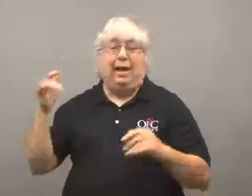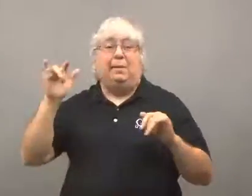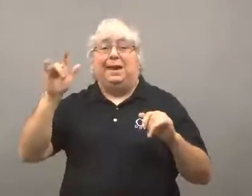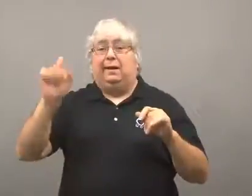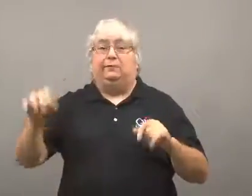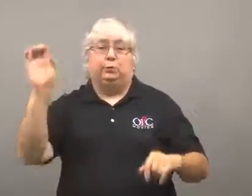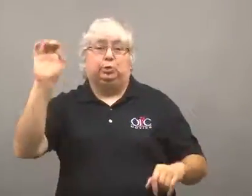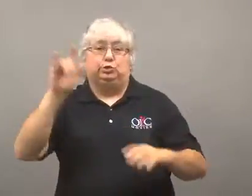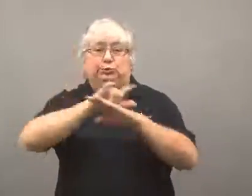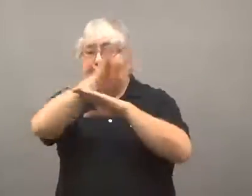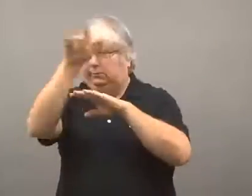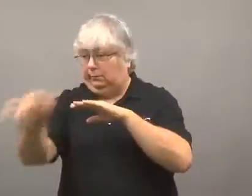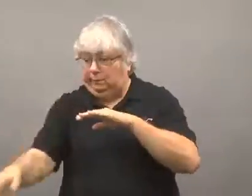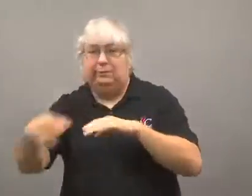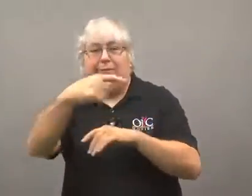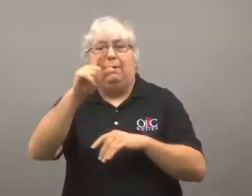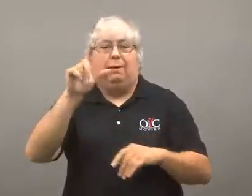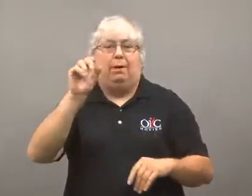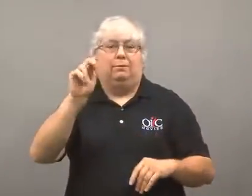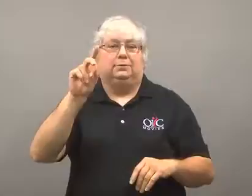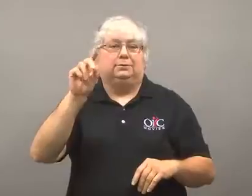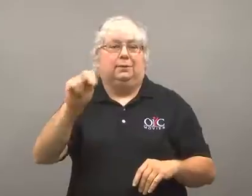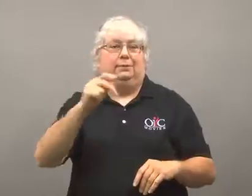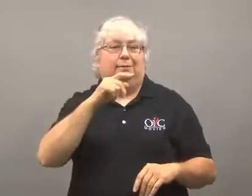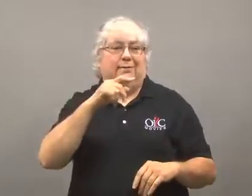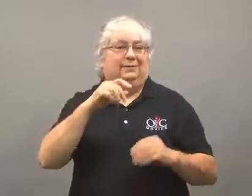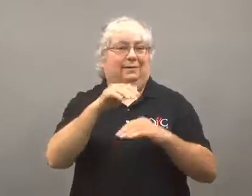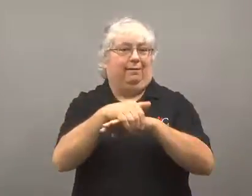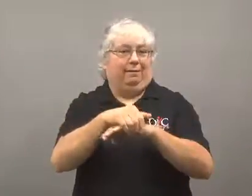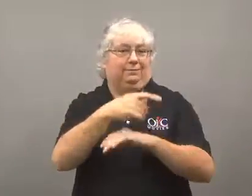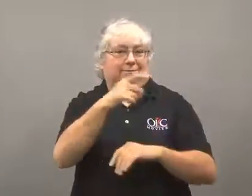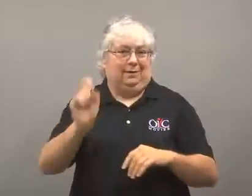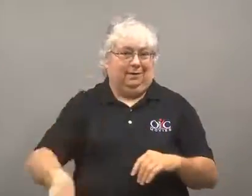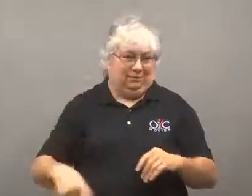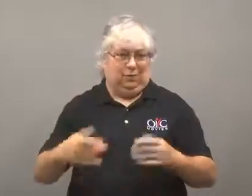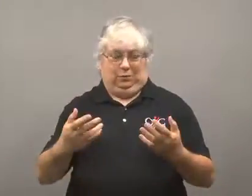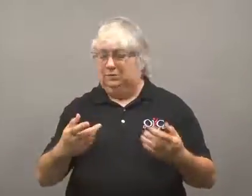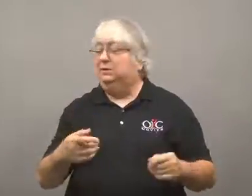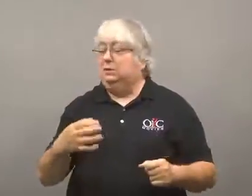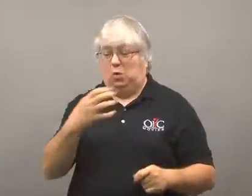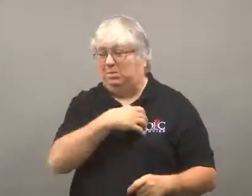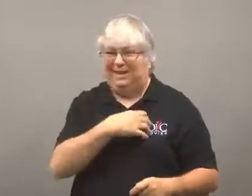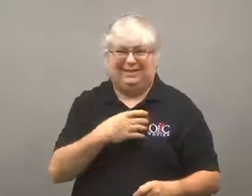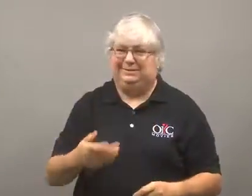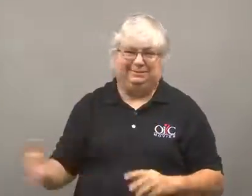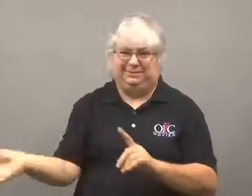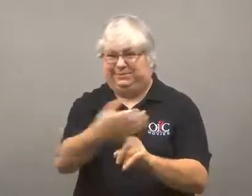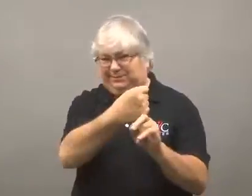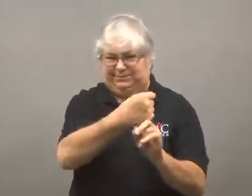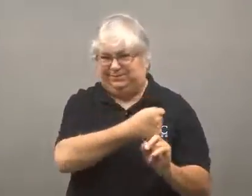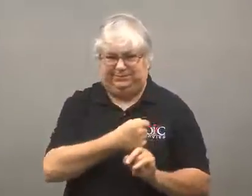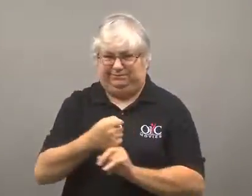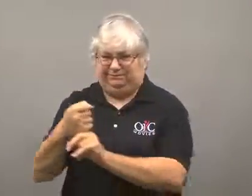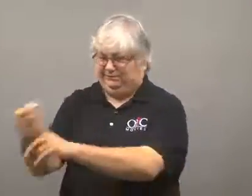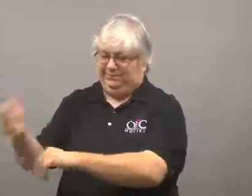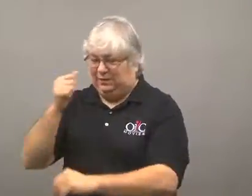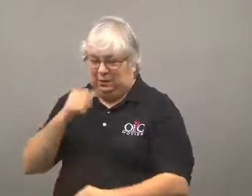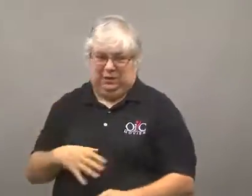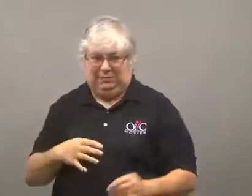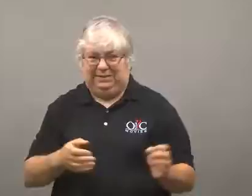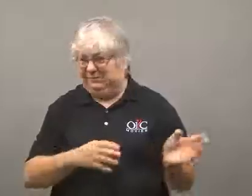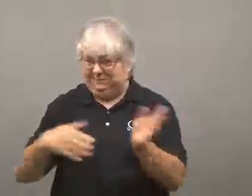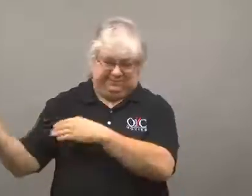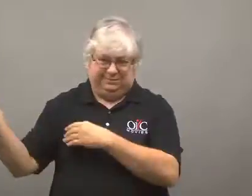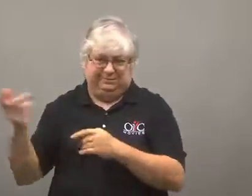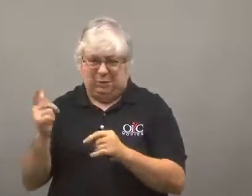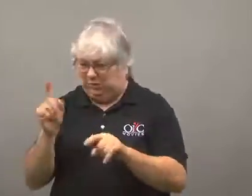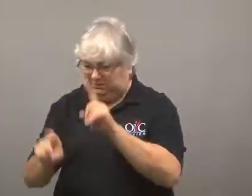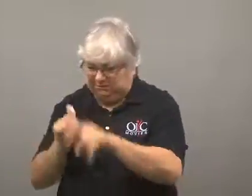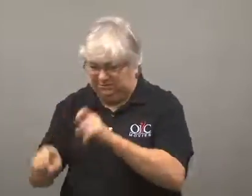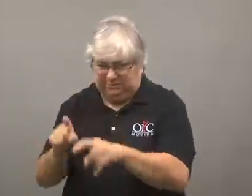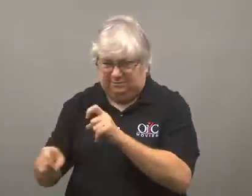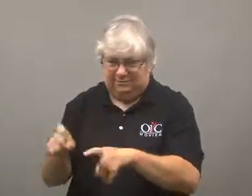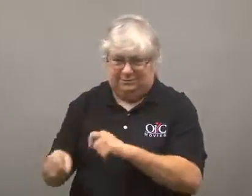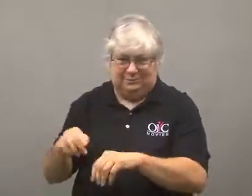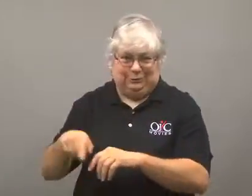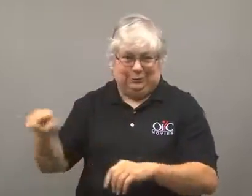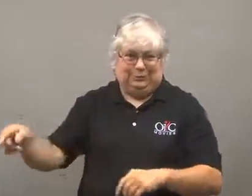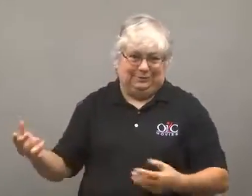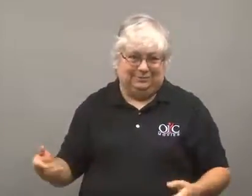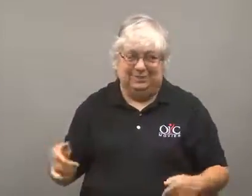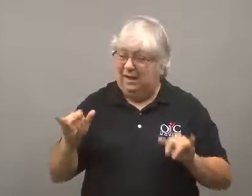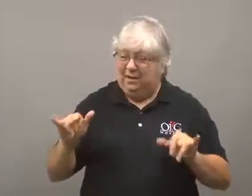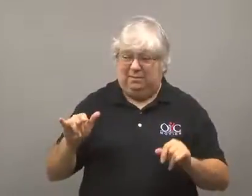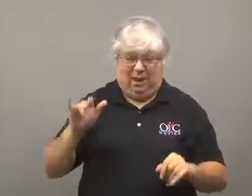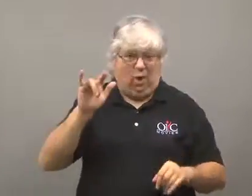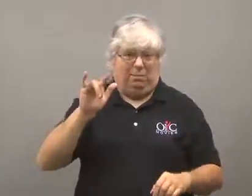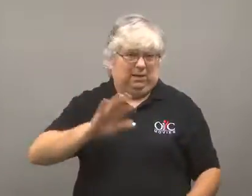The plane had to make an emergency landing in London.